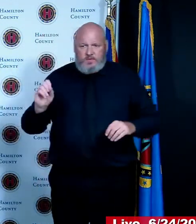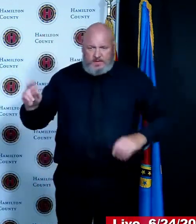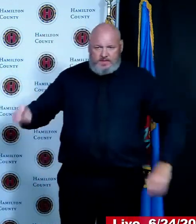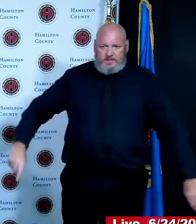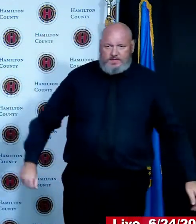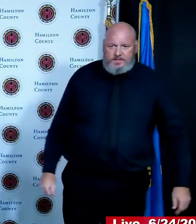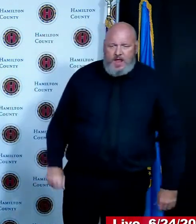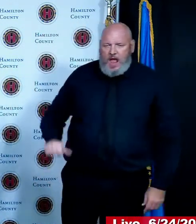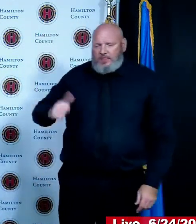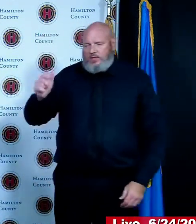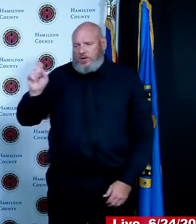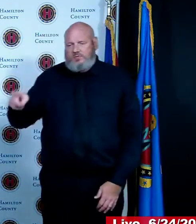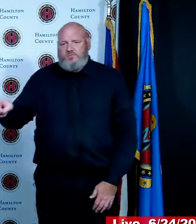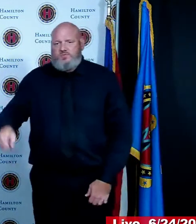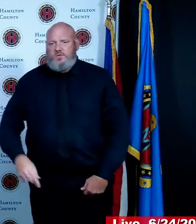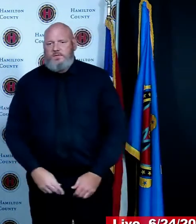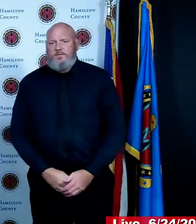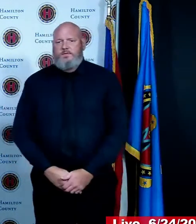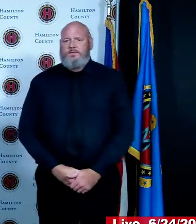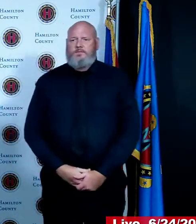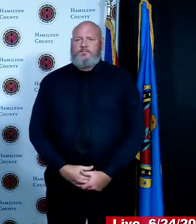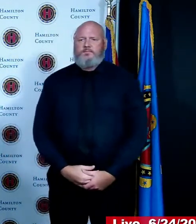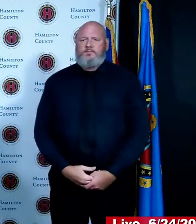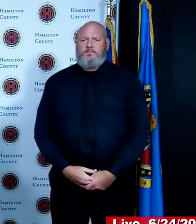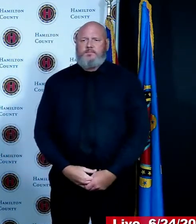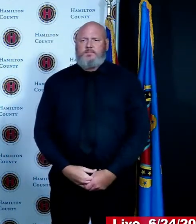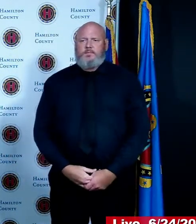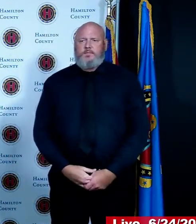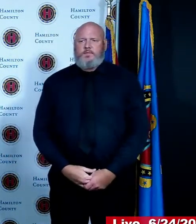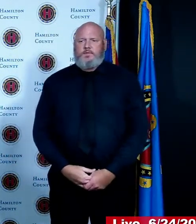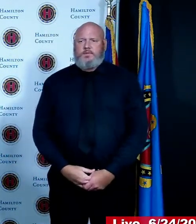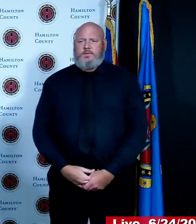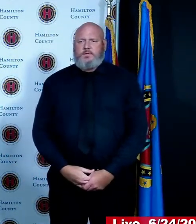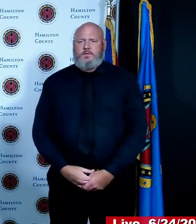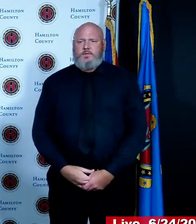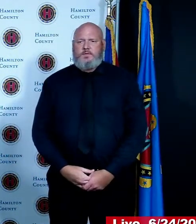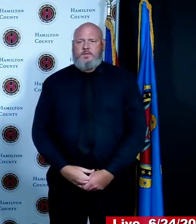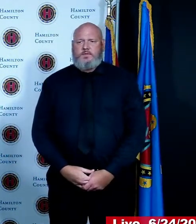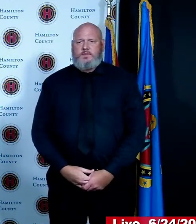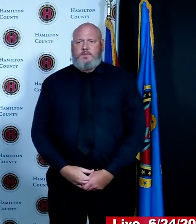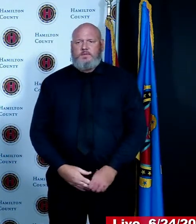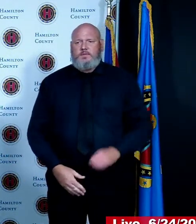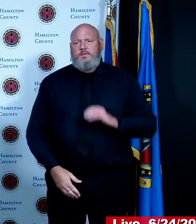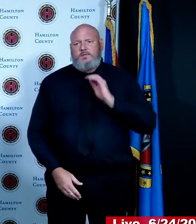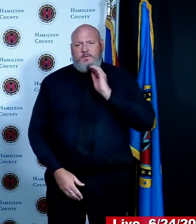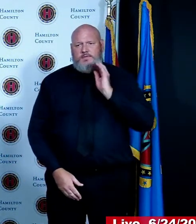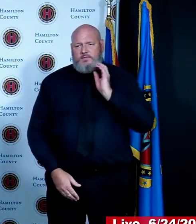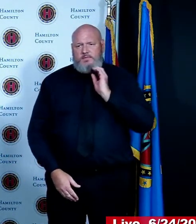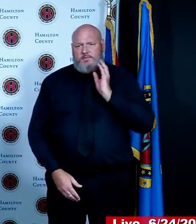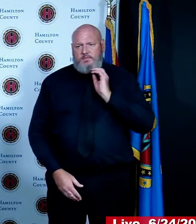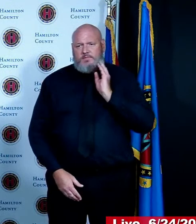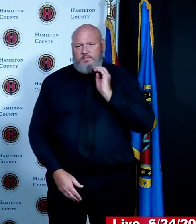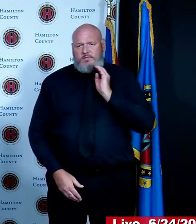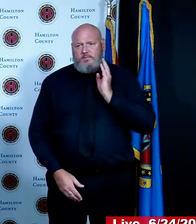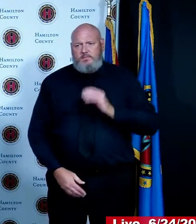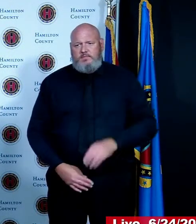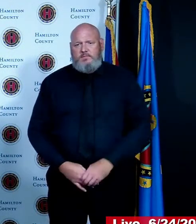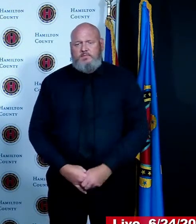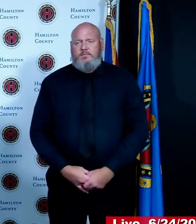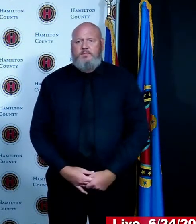and just cut me off any time Denise when I'm taking too much time so first